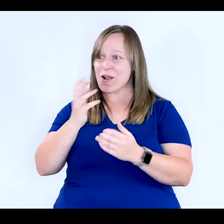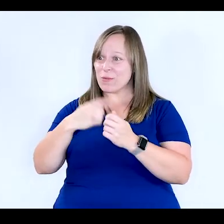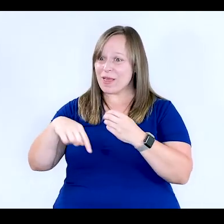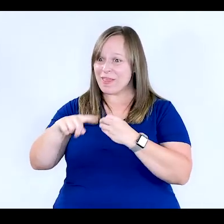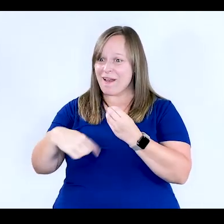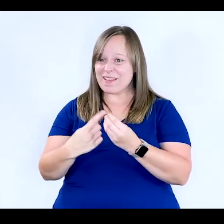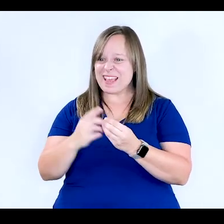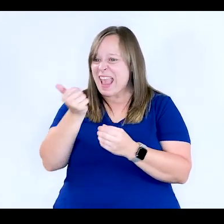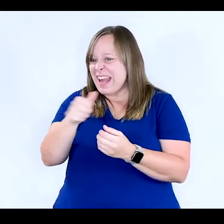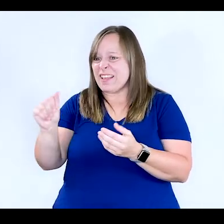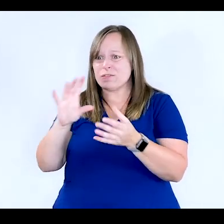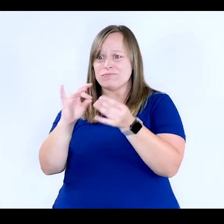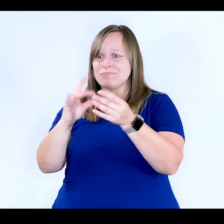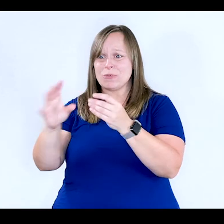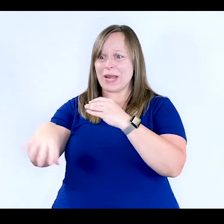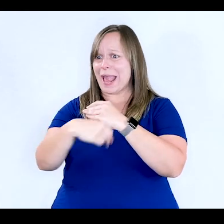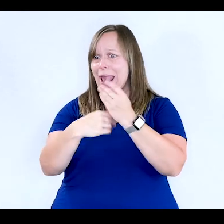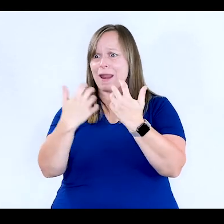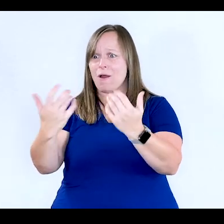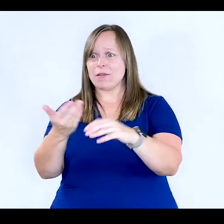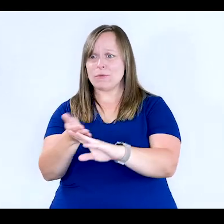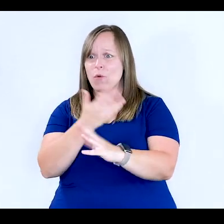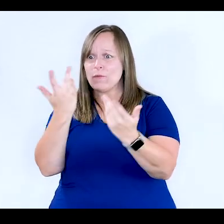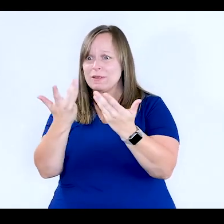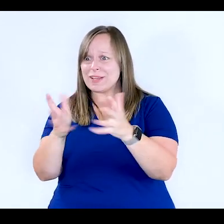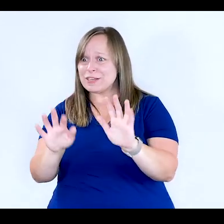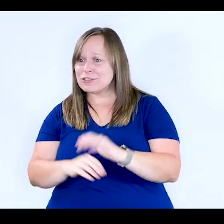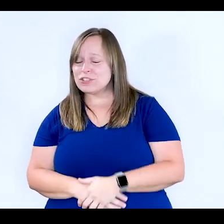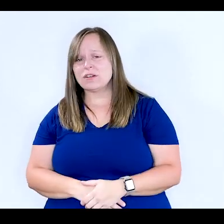this. Is there anything else that you wanna let our audience know about today?